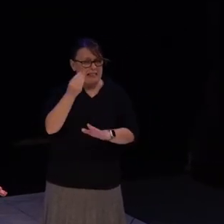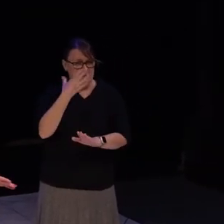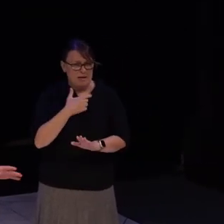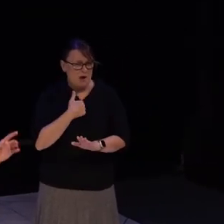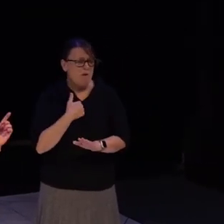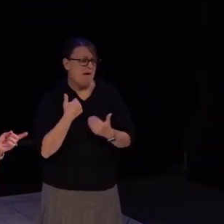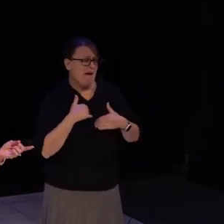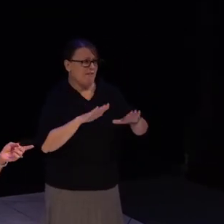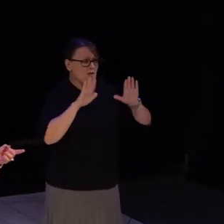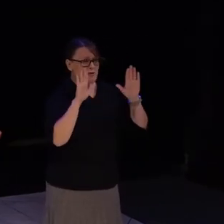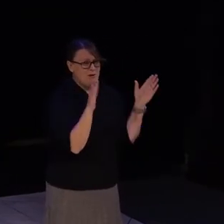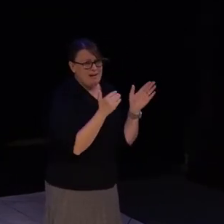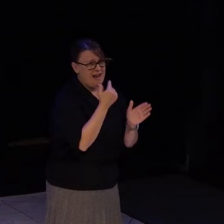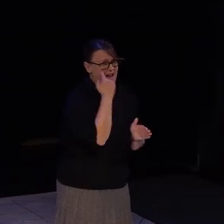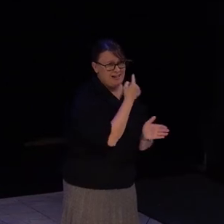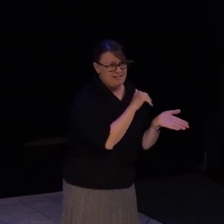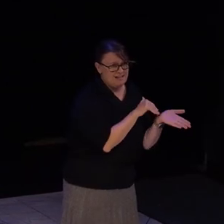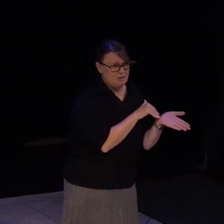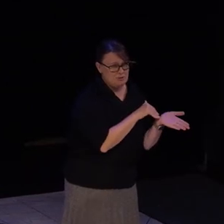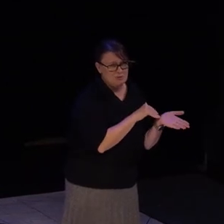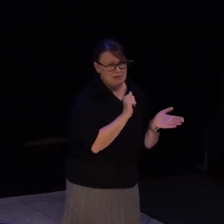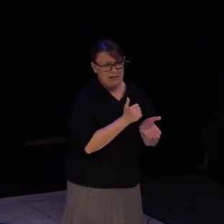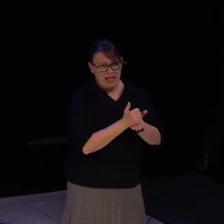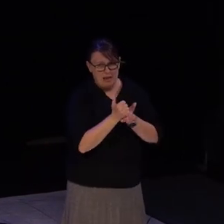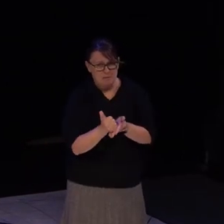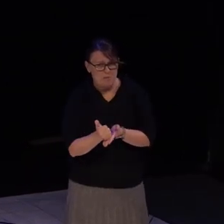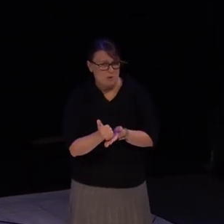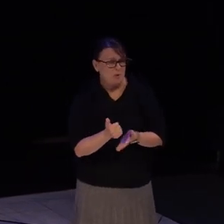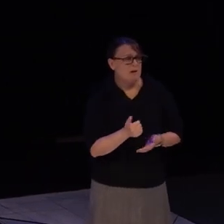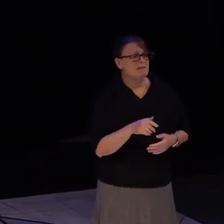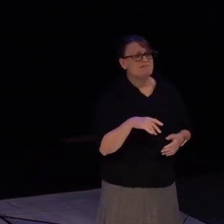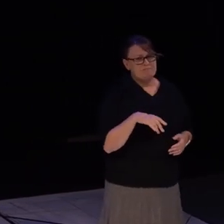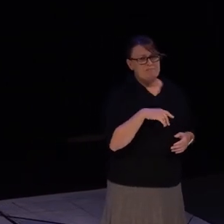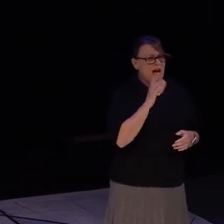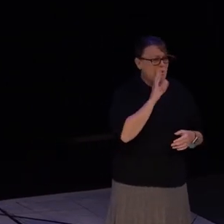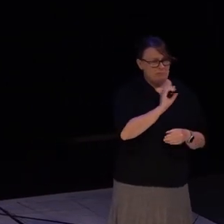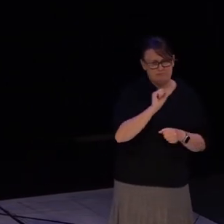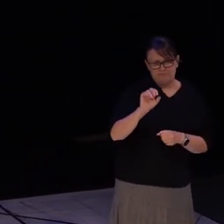Shout out to Doctor Hubbard. I will give you his info and he will get it all sorted out for you.